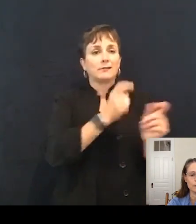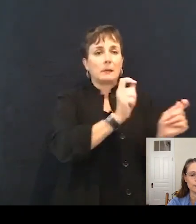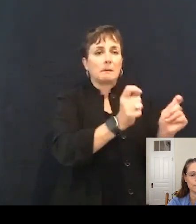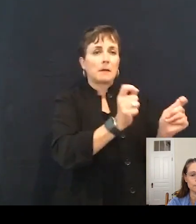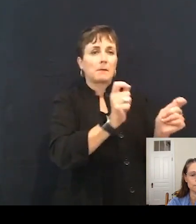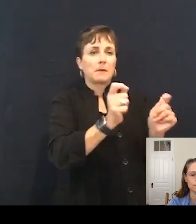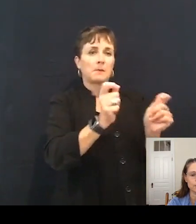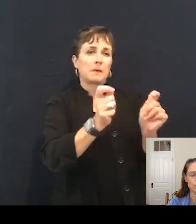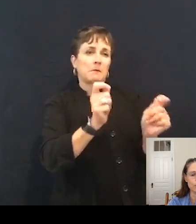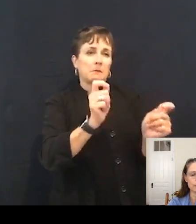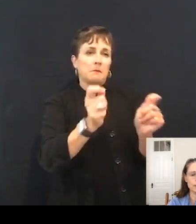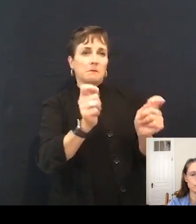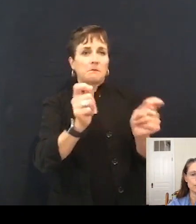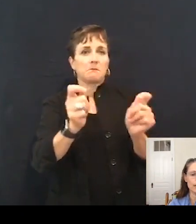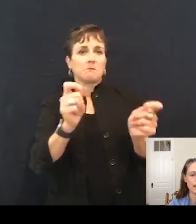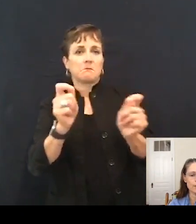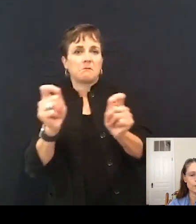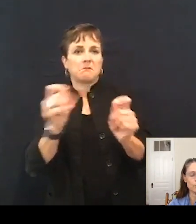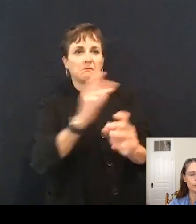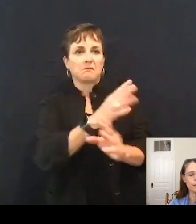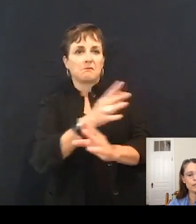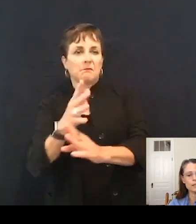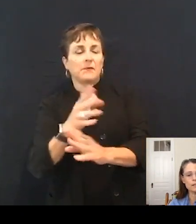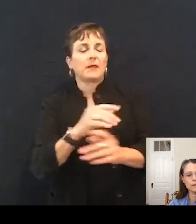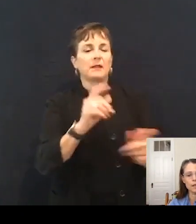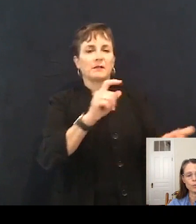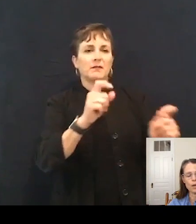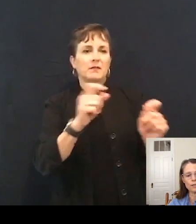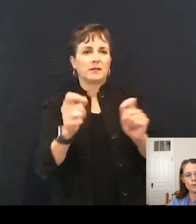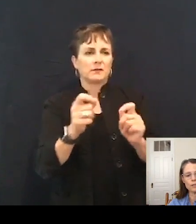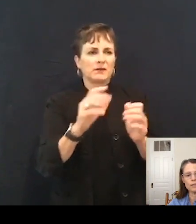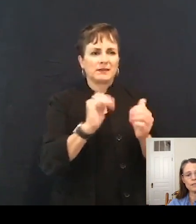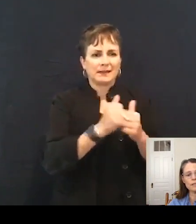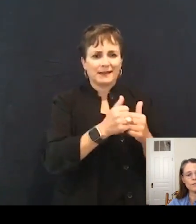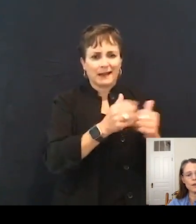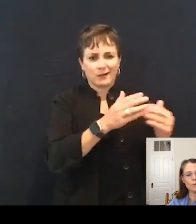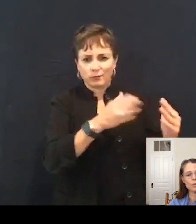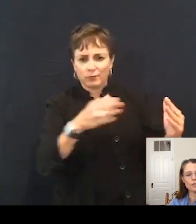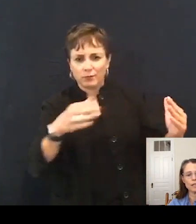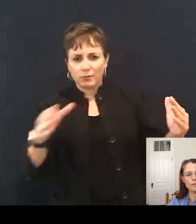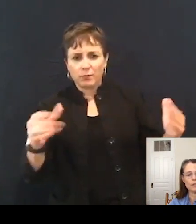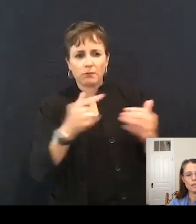Currently, we have completed approximately 65% of the testing,